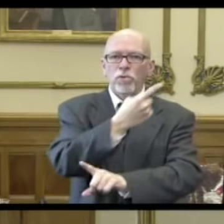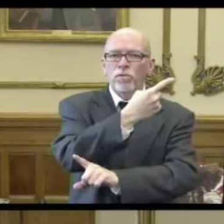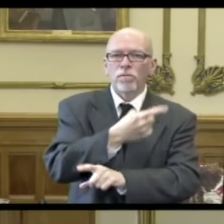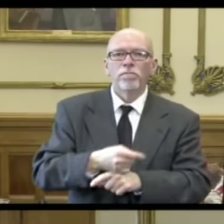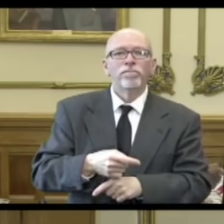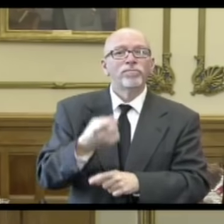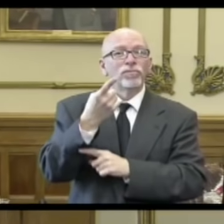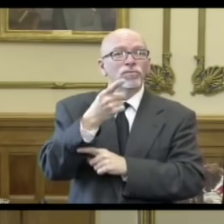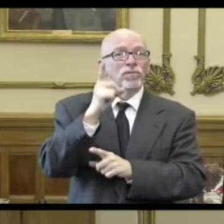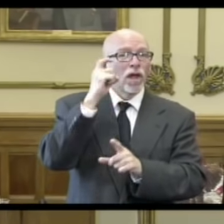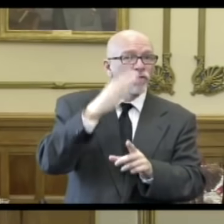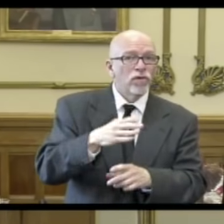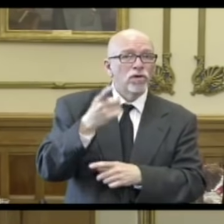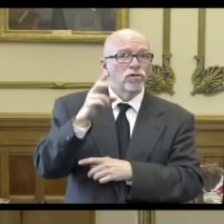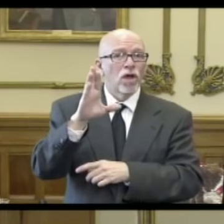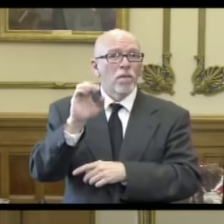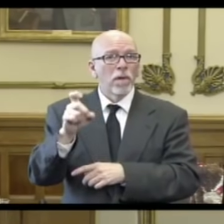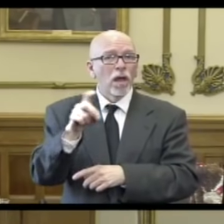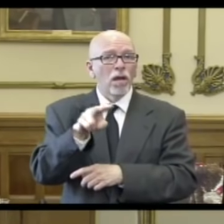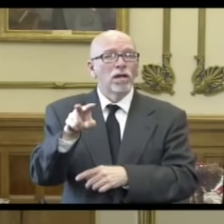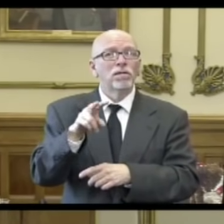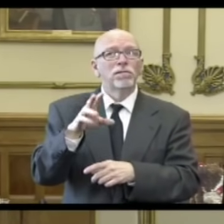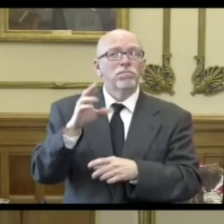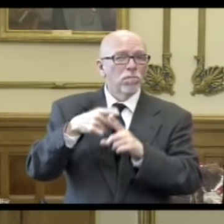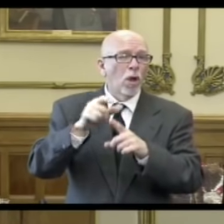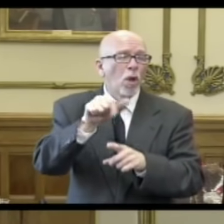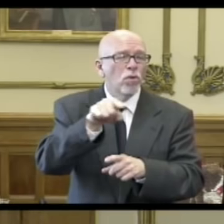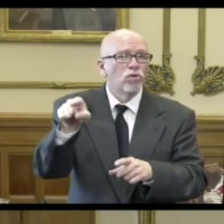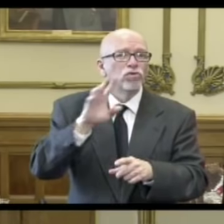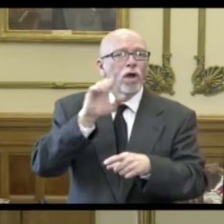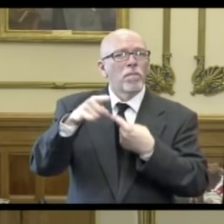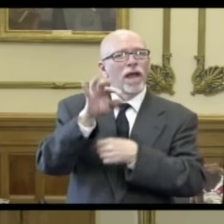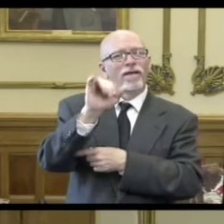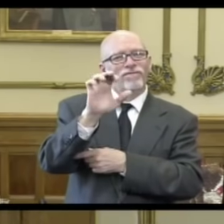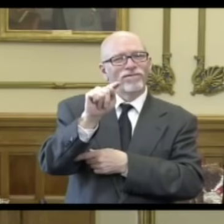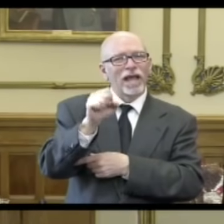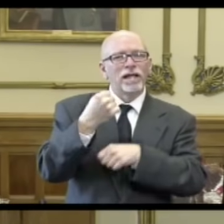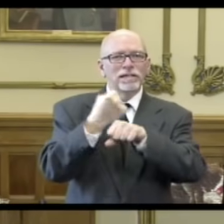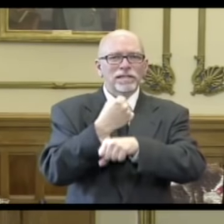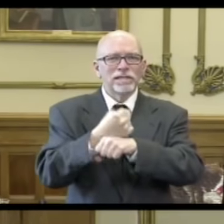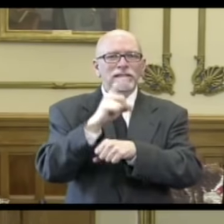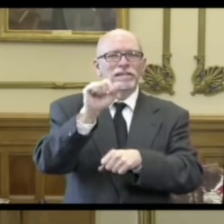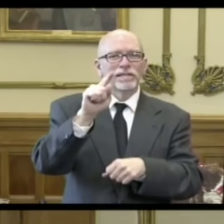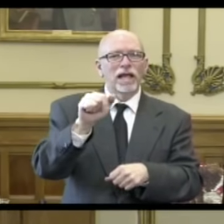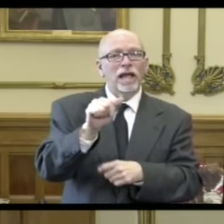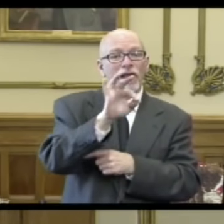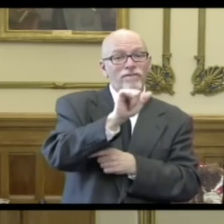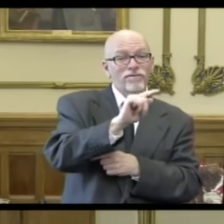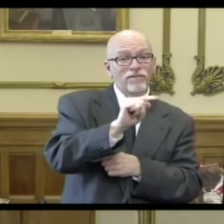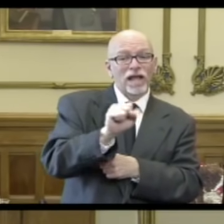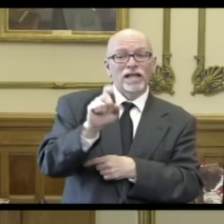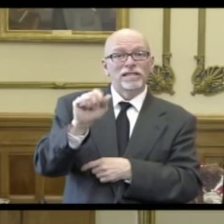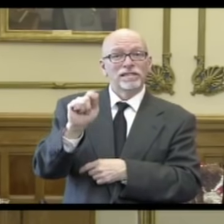BY OUR OFFICE TO CRAFT THE EXECUTIVE ORDERS IN A WAY THAT KEEPS THEM WITHIN THE BOUNDS OF THE LAW. YOU HEAR THE GOVERNOR AND DOCTOR BOX AND